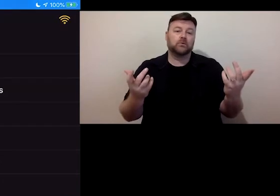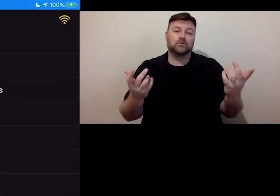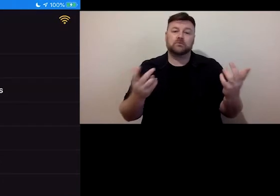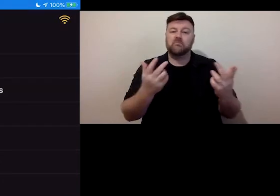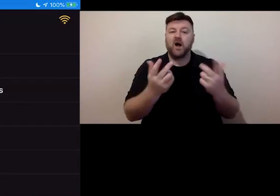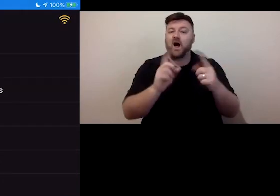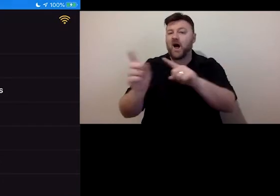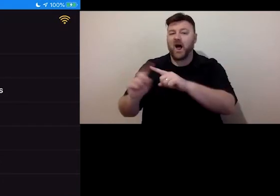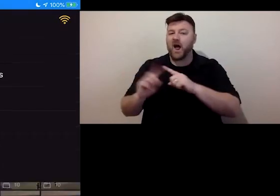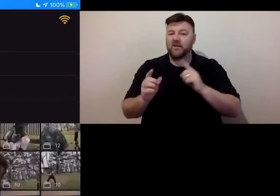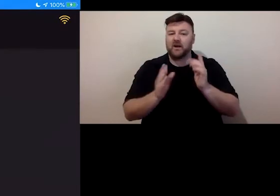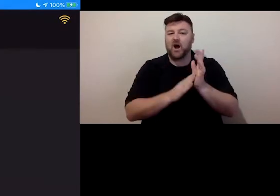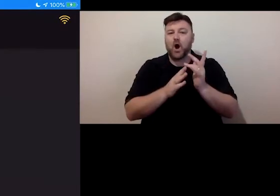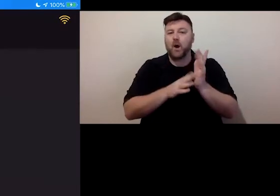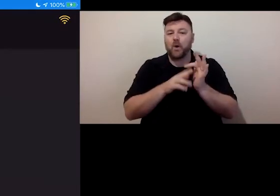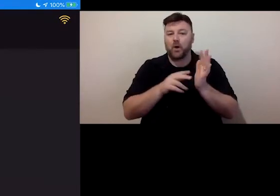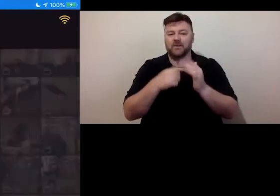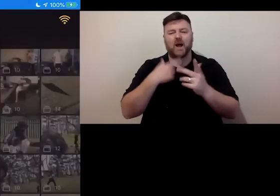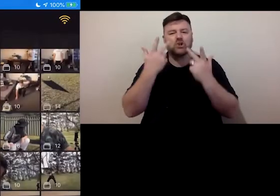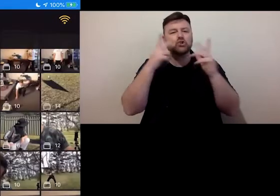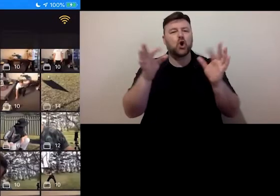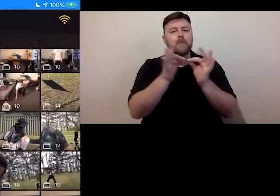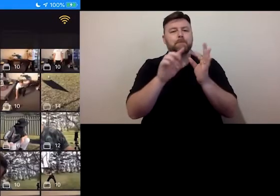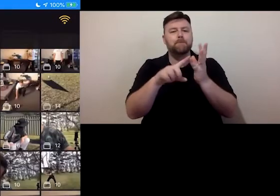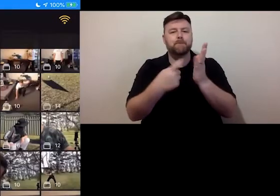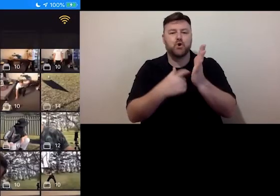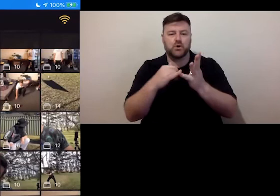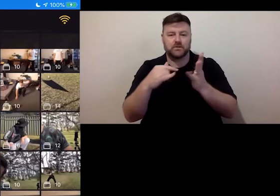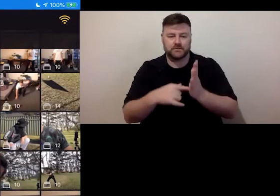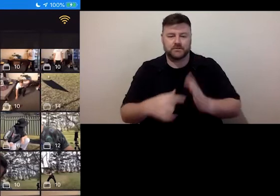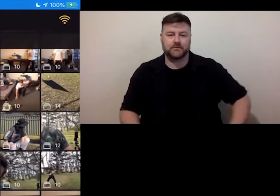We'll stick with "Burst" for today. I'm